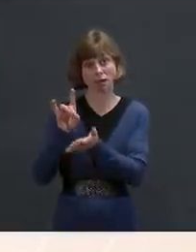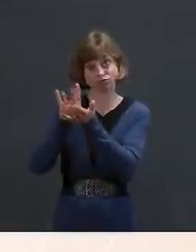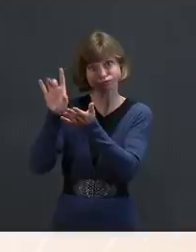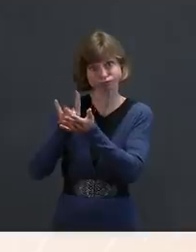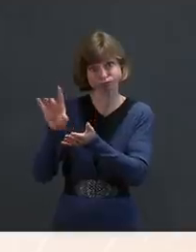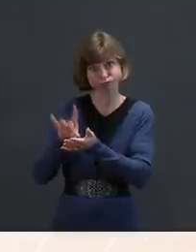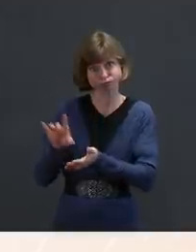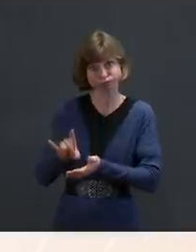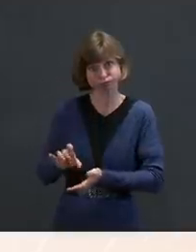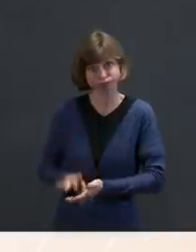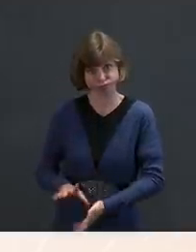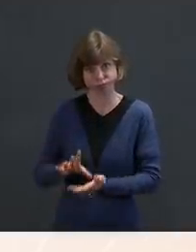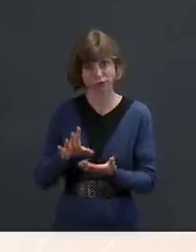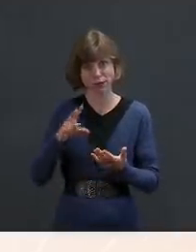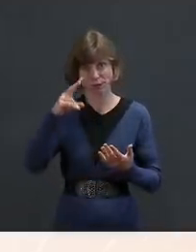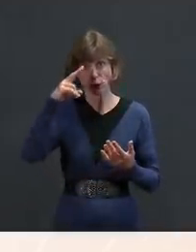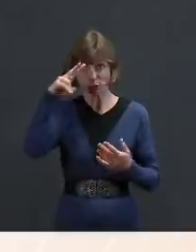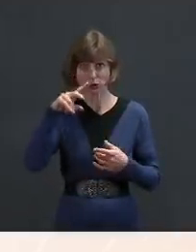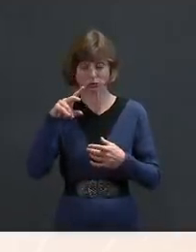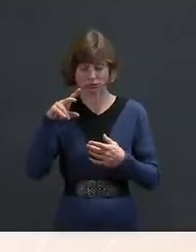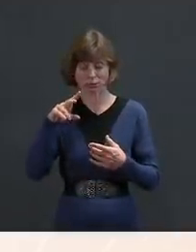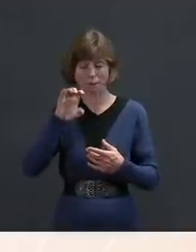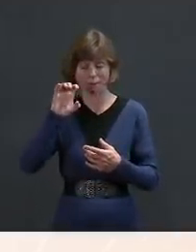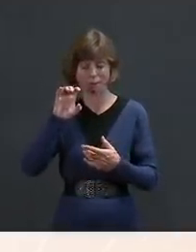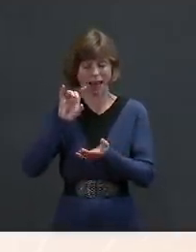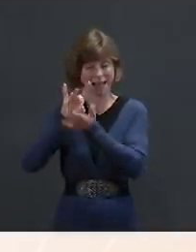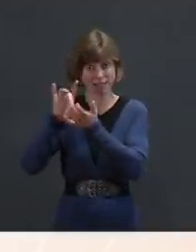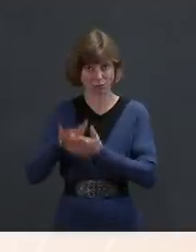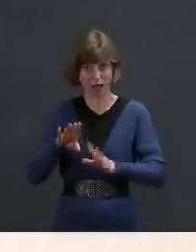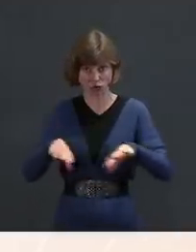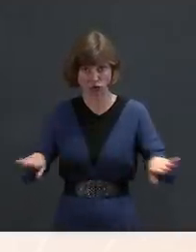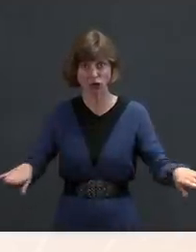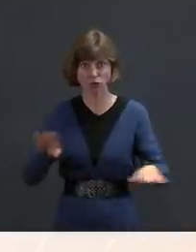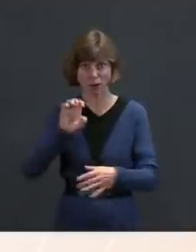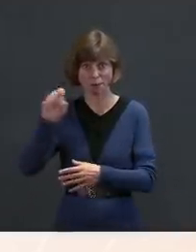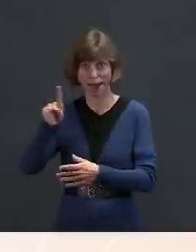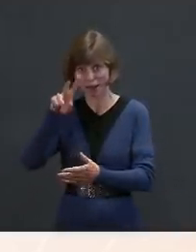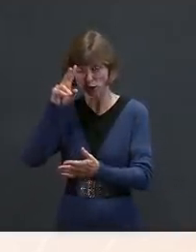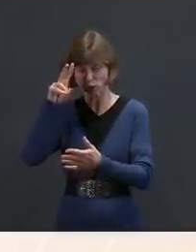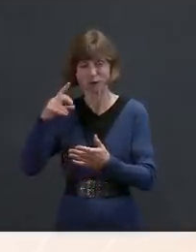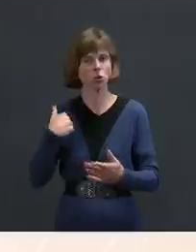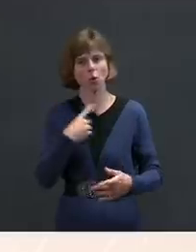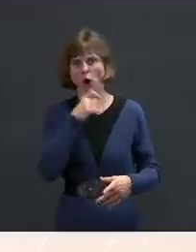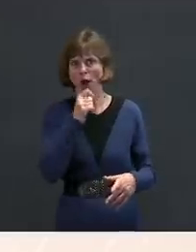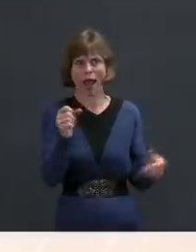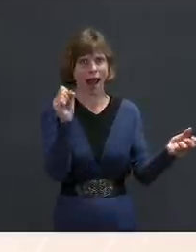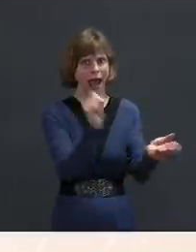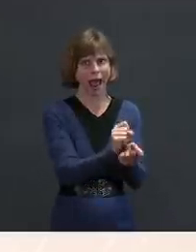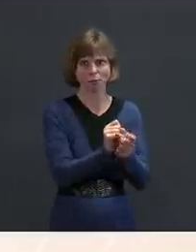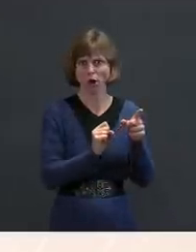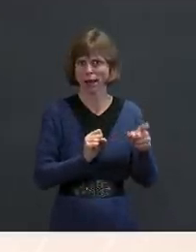and we are not expelling young children. We are not apprehending a nine-year-old child who's come alone,